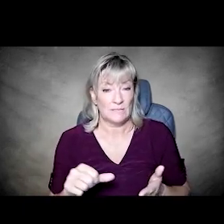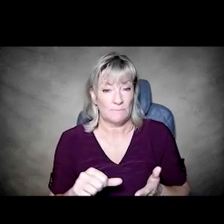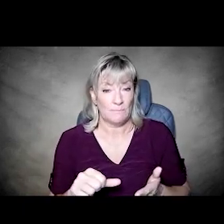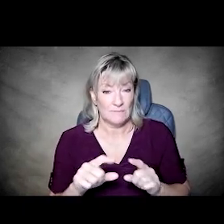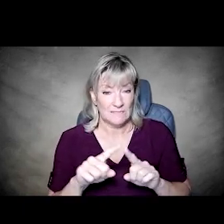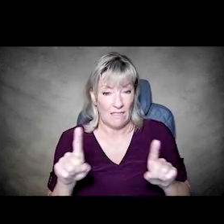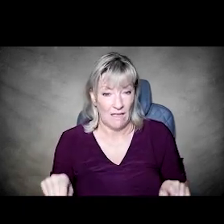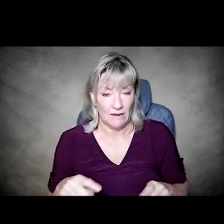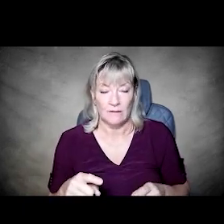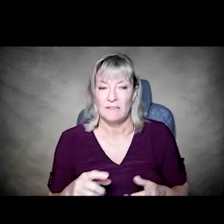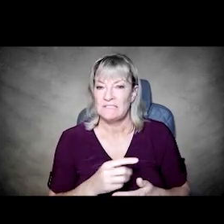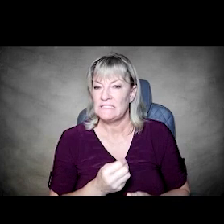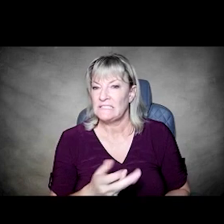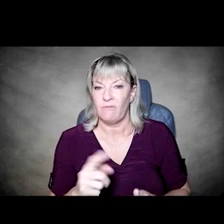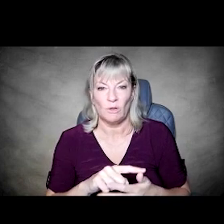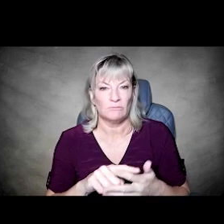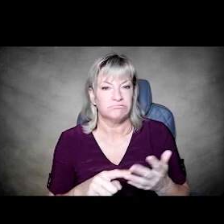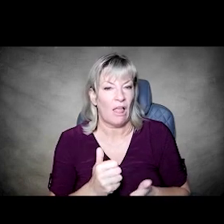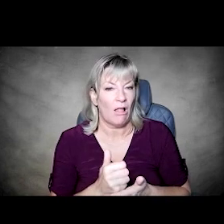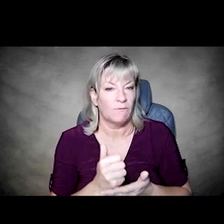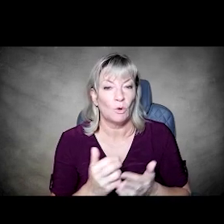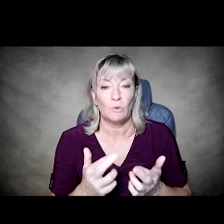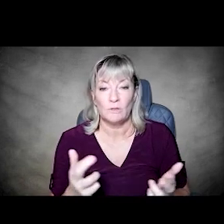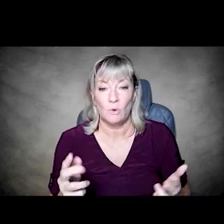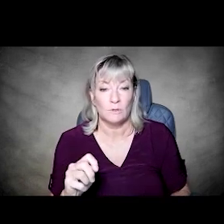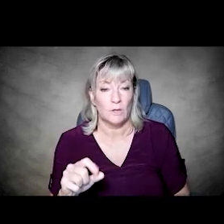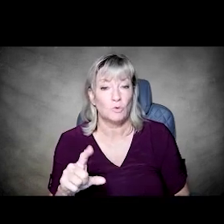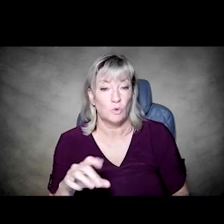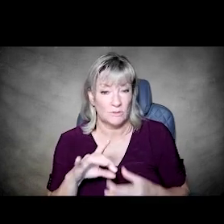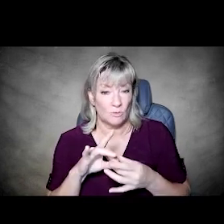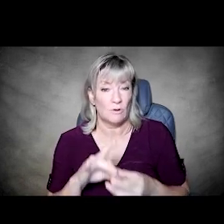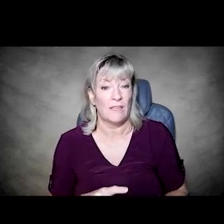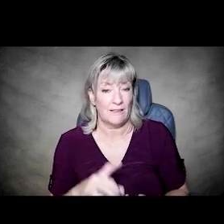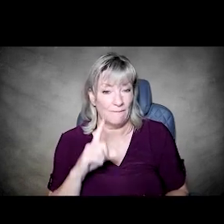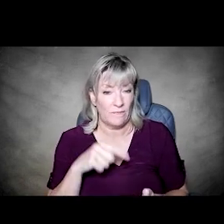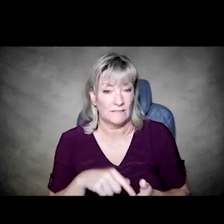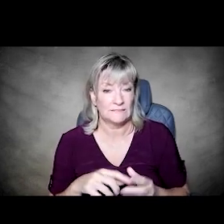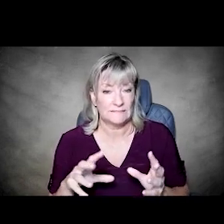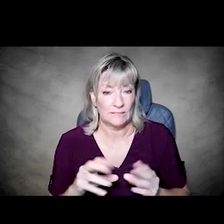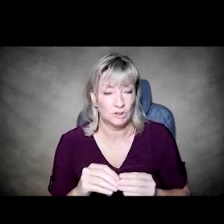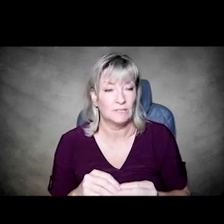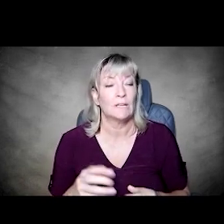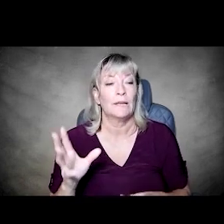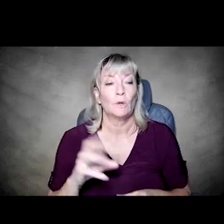we have linked several helpful resources and tools that are relevant to this session